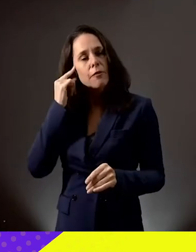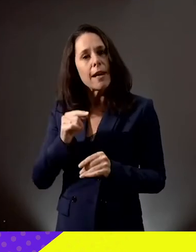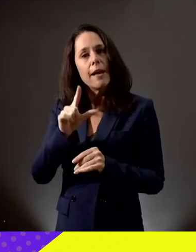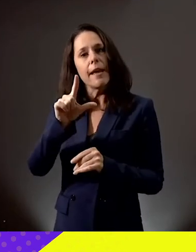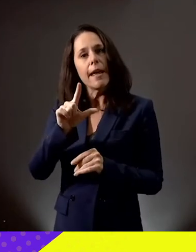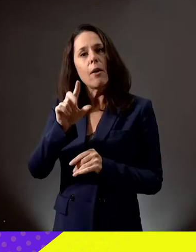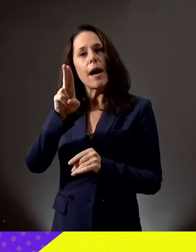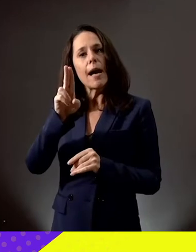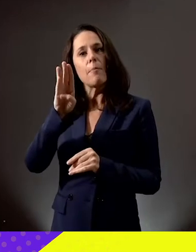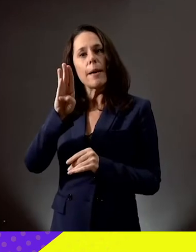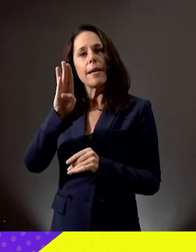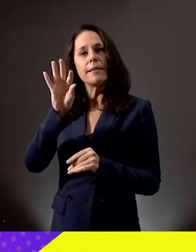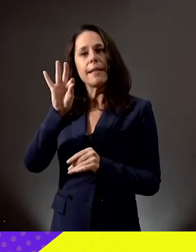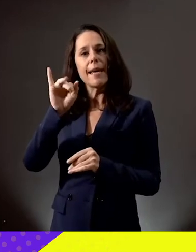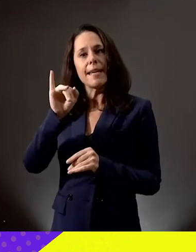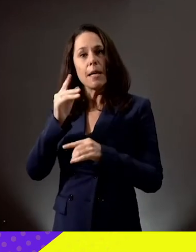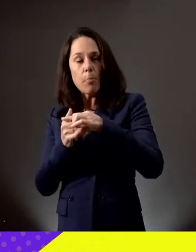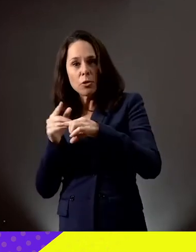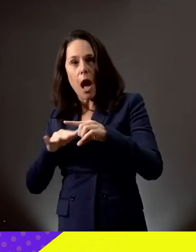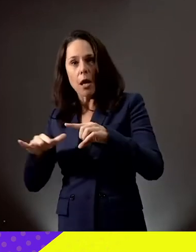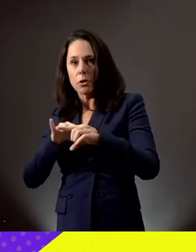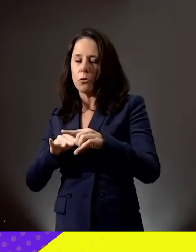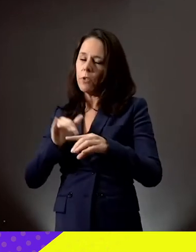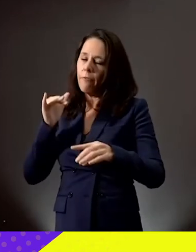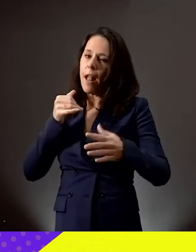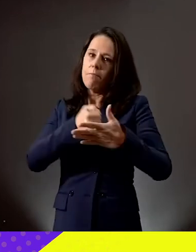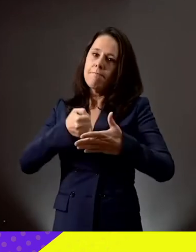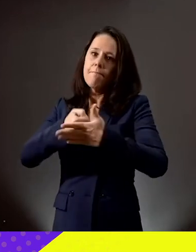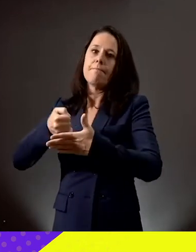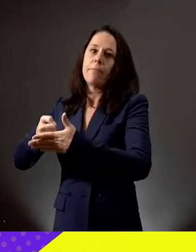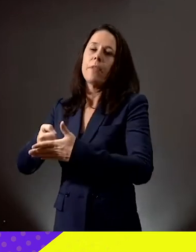There are still too many obstacles. And I simply cannot bear this.